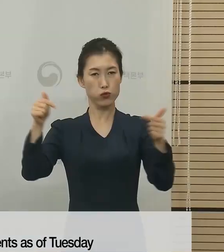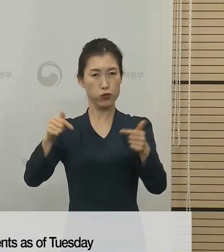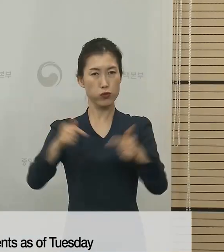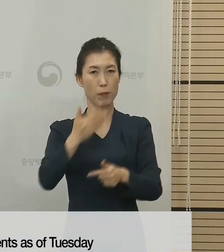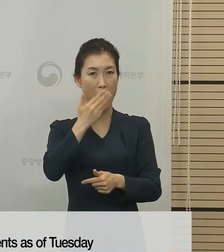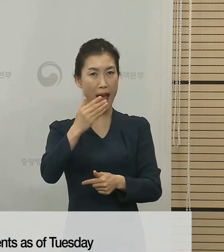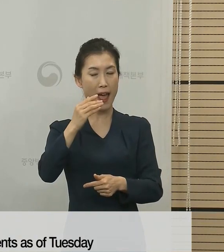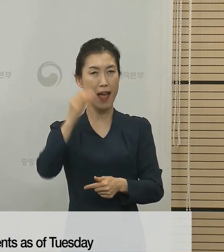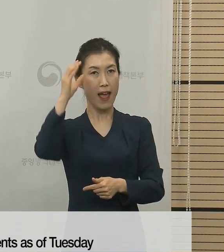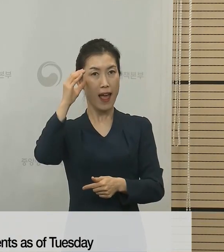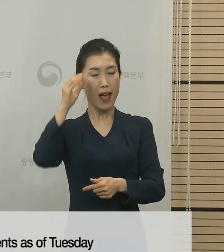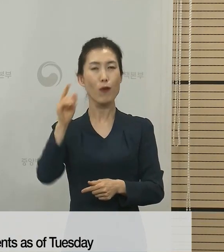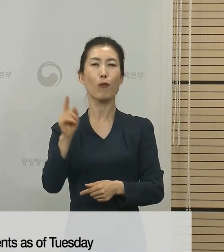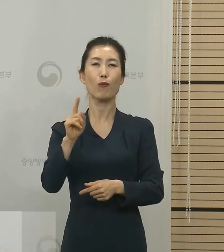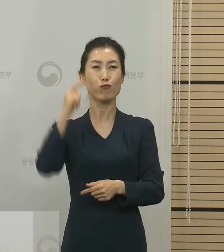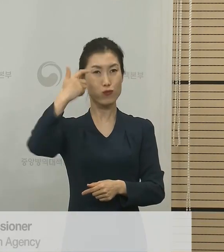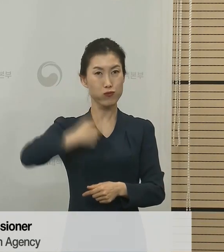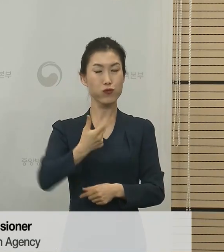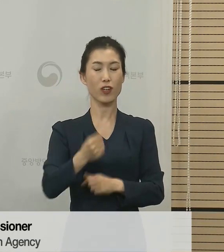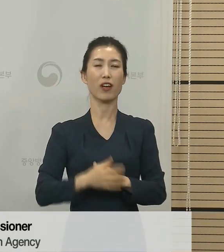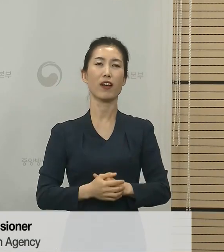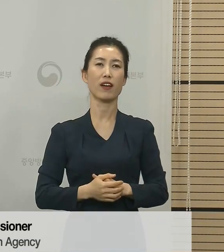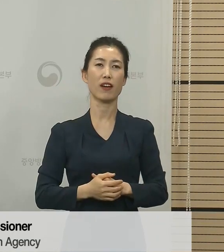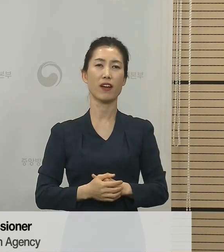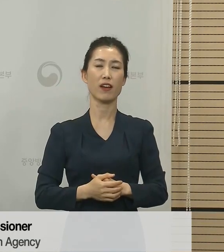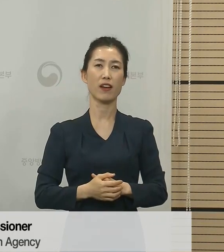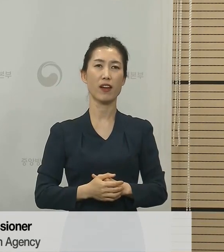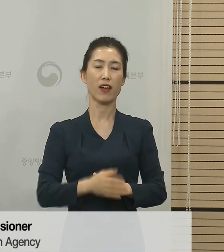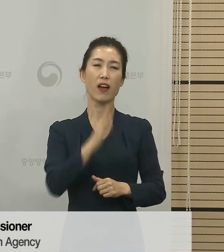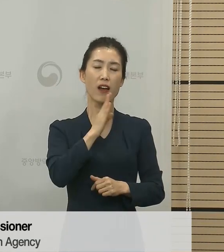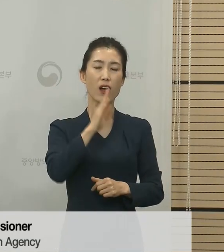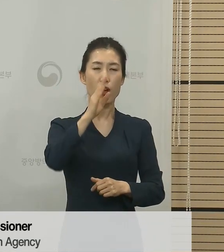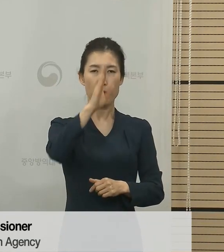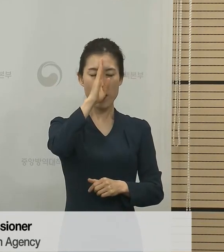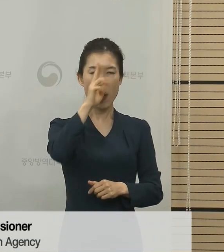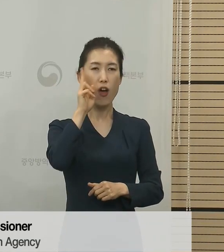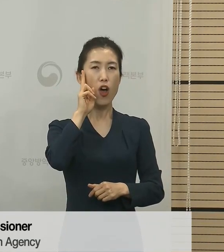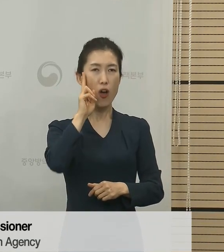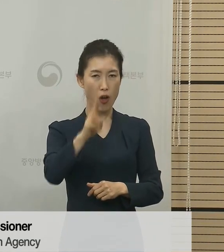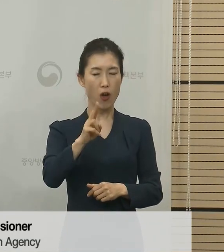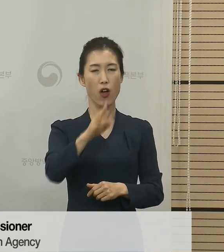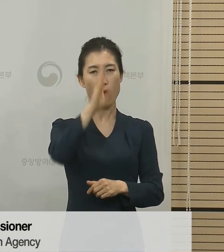"The number of critically ill patients and deaths rises one or two weeks after daily